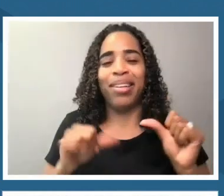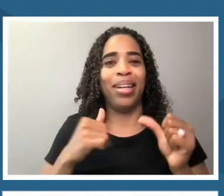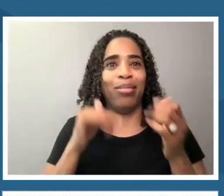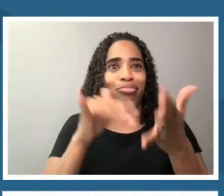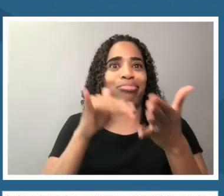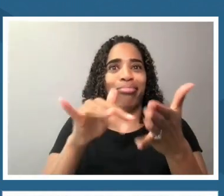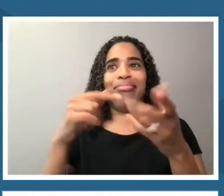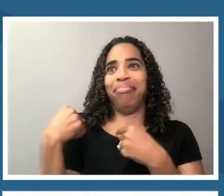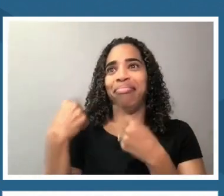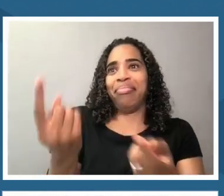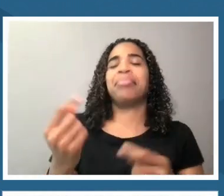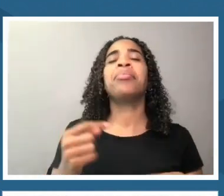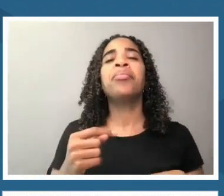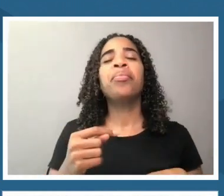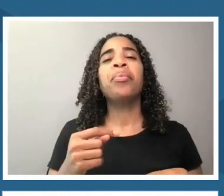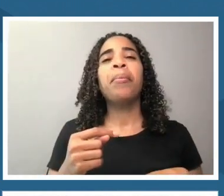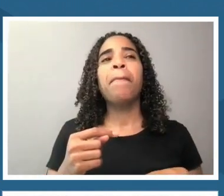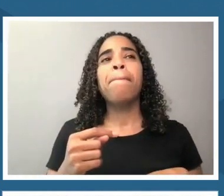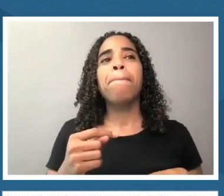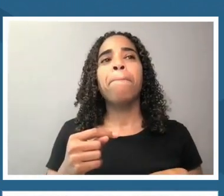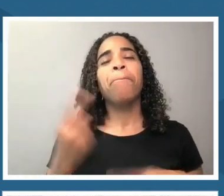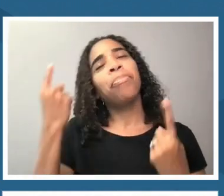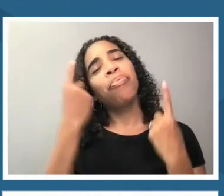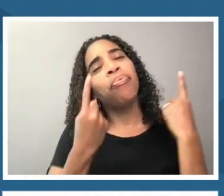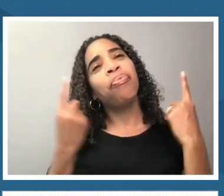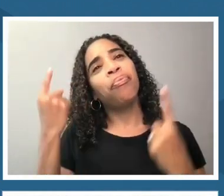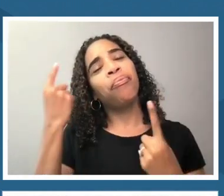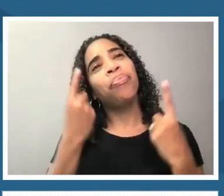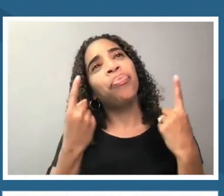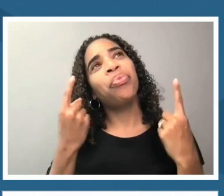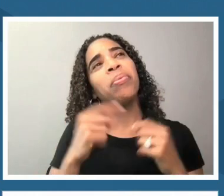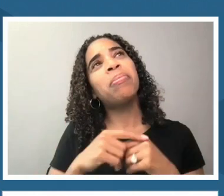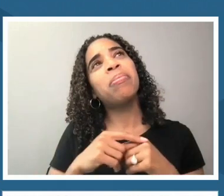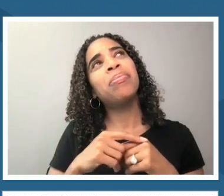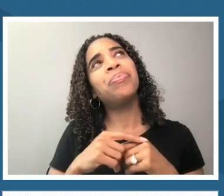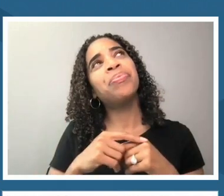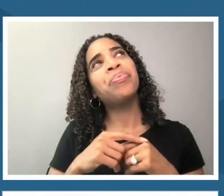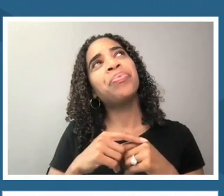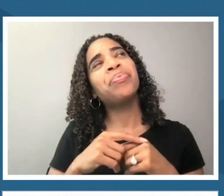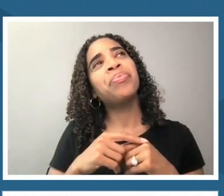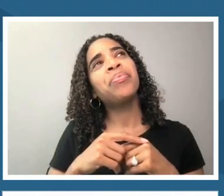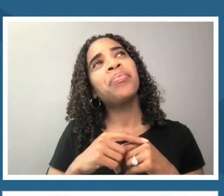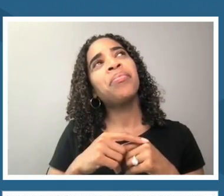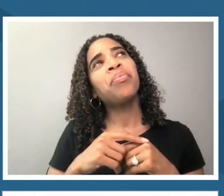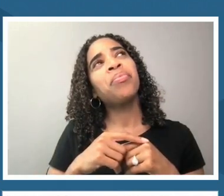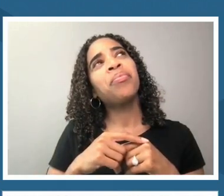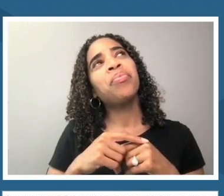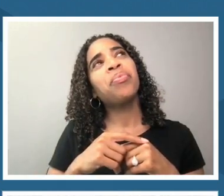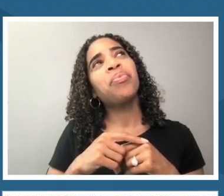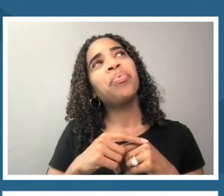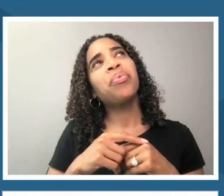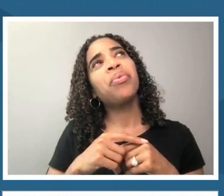science um i i uh